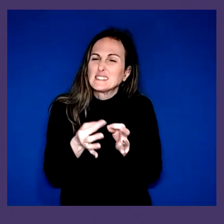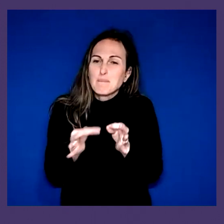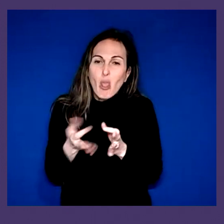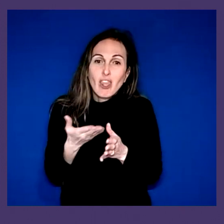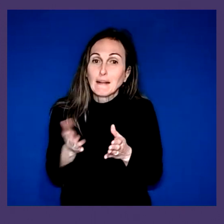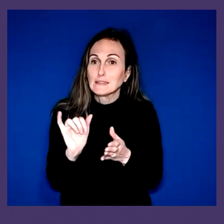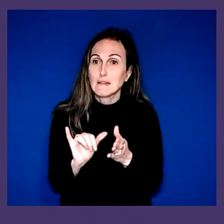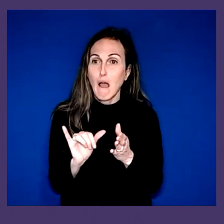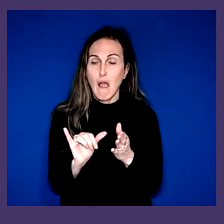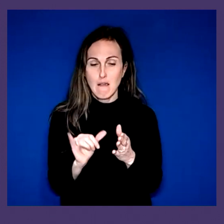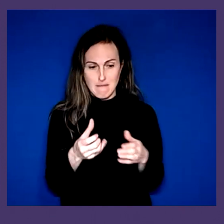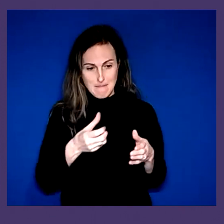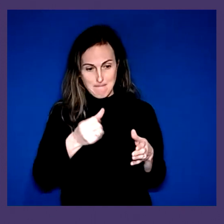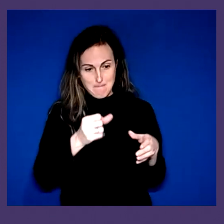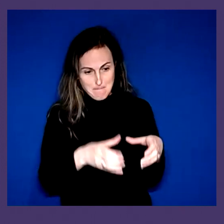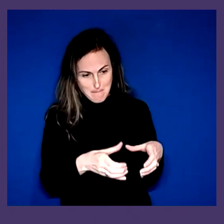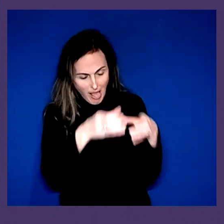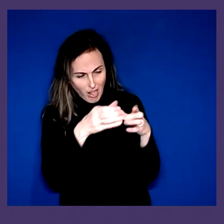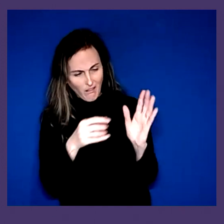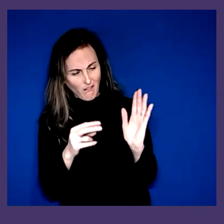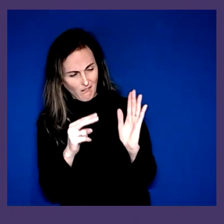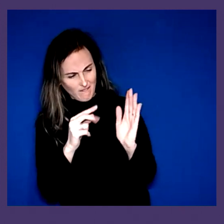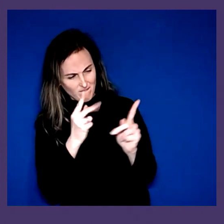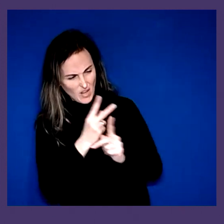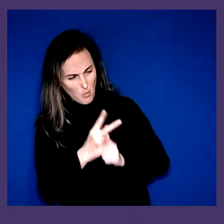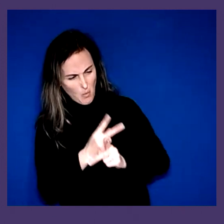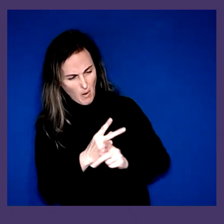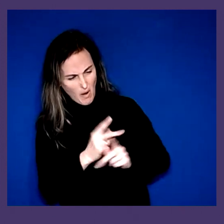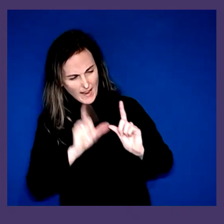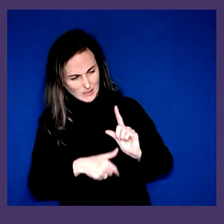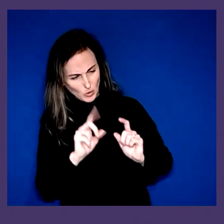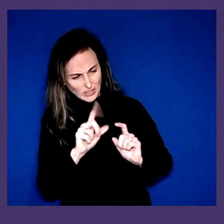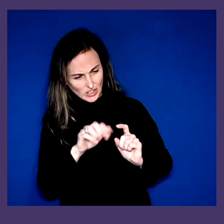to assembling furniture and even computer gaming.